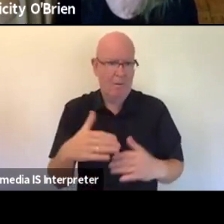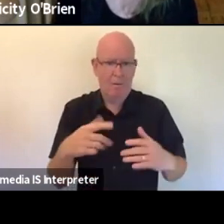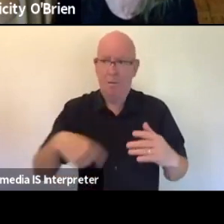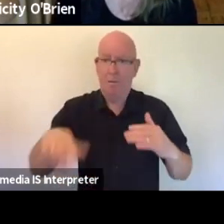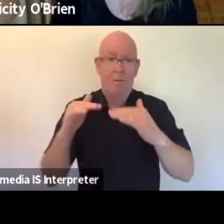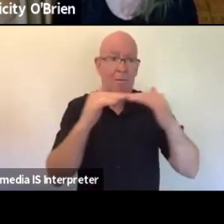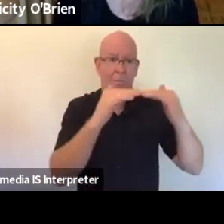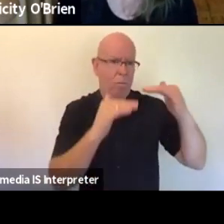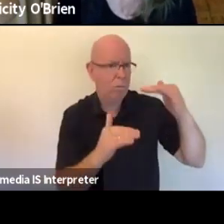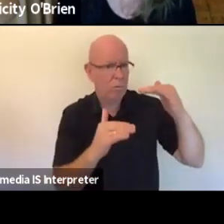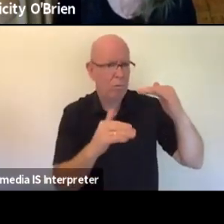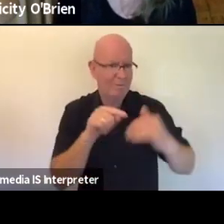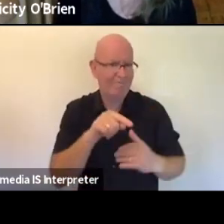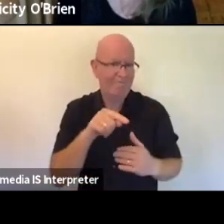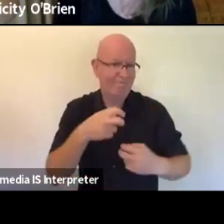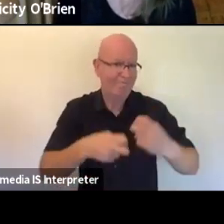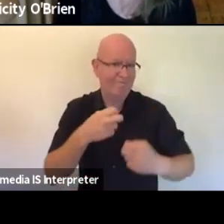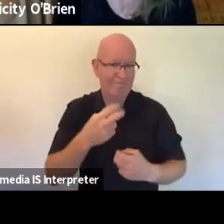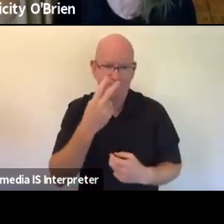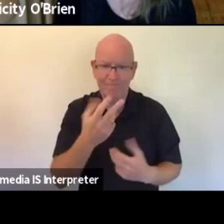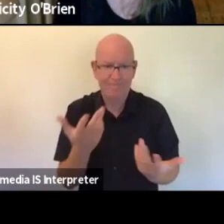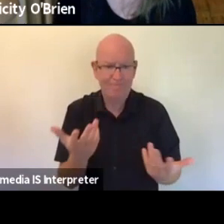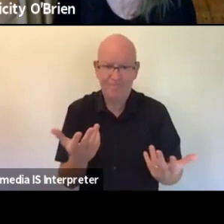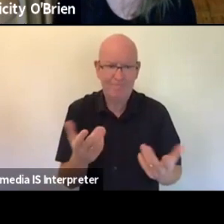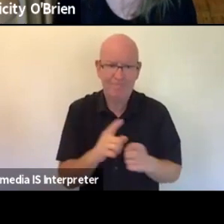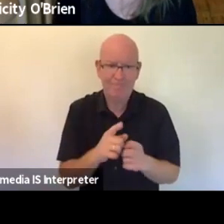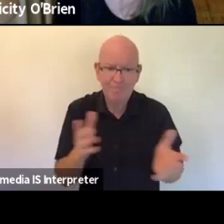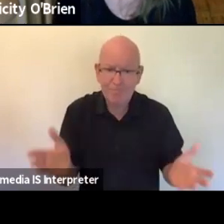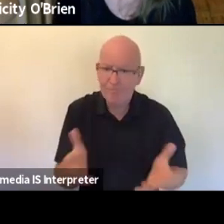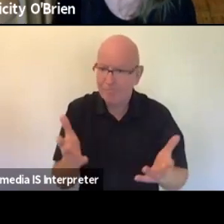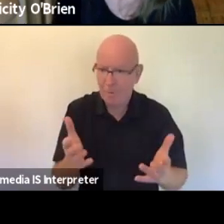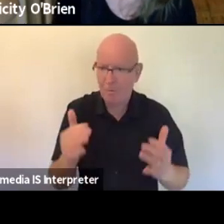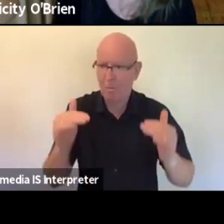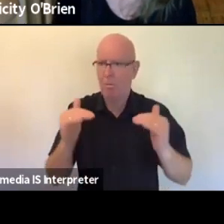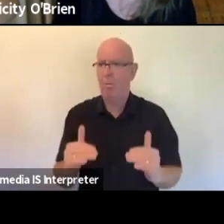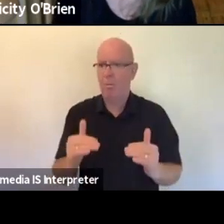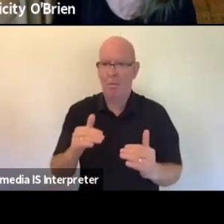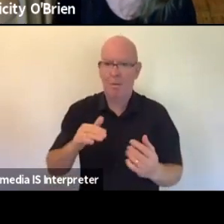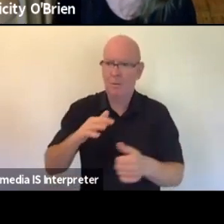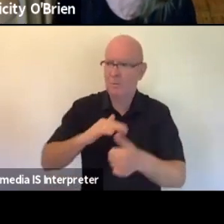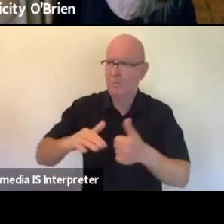It is, however, an exciting time filled with opportunity for us all working in the area of inclusive social protection.